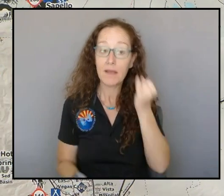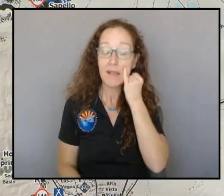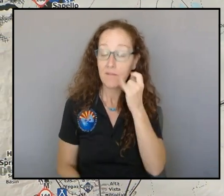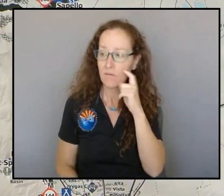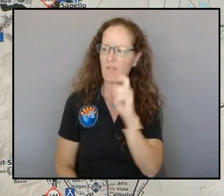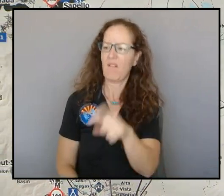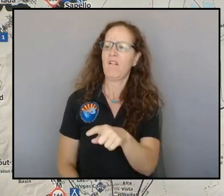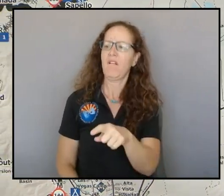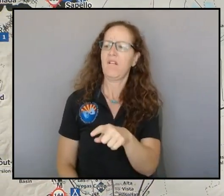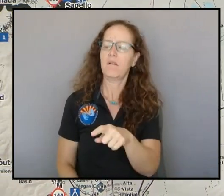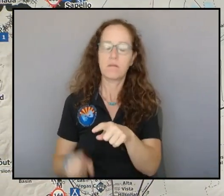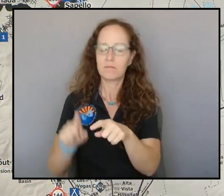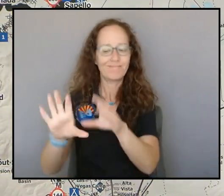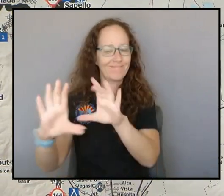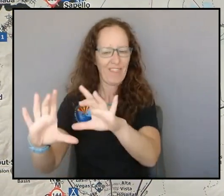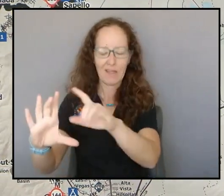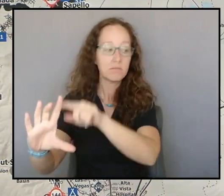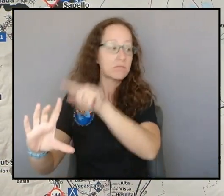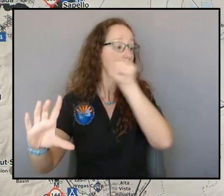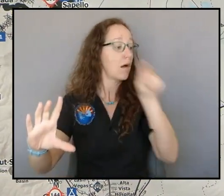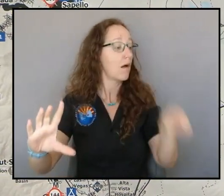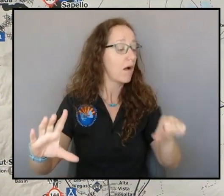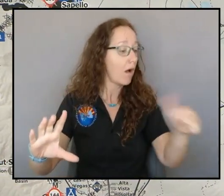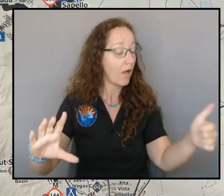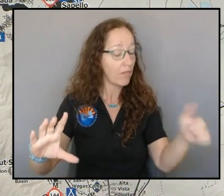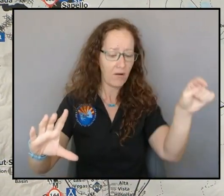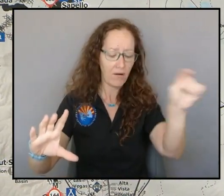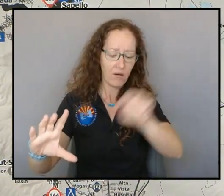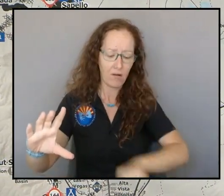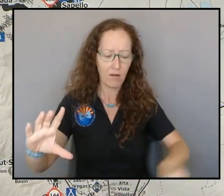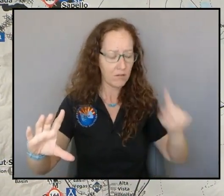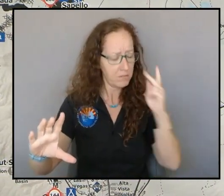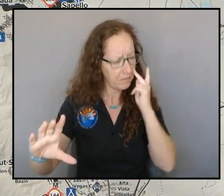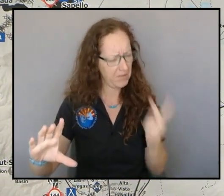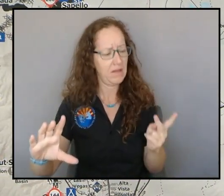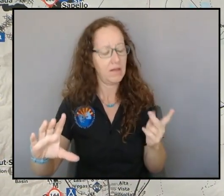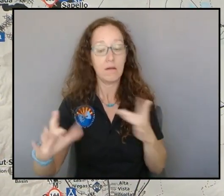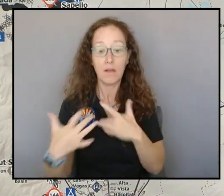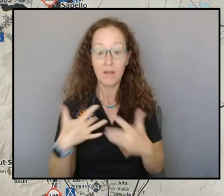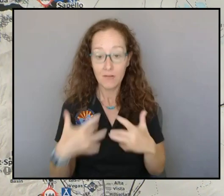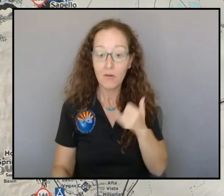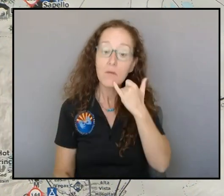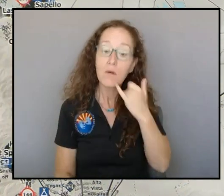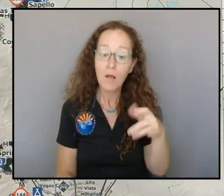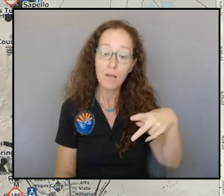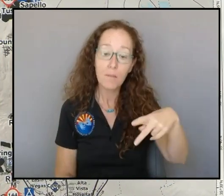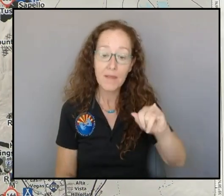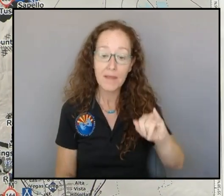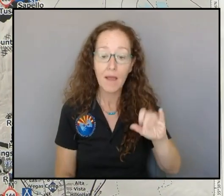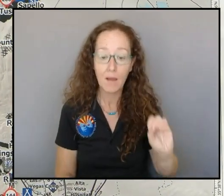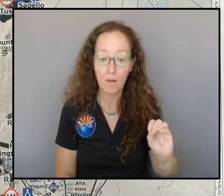of the fire that you're concerned about, call that PIO hotline. Those folks will get in touch with our communications